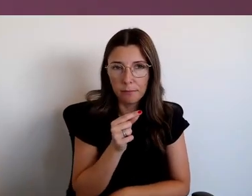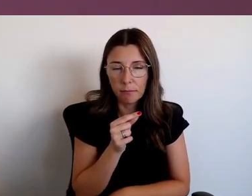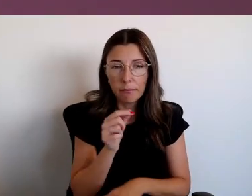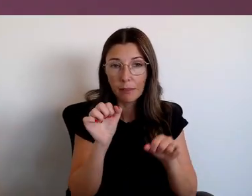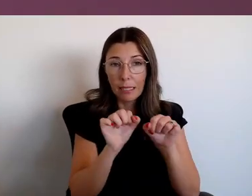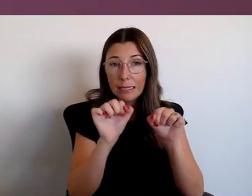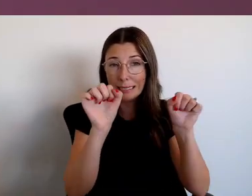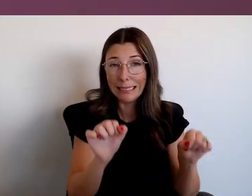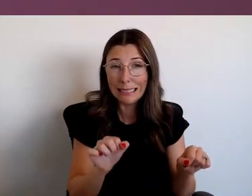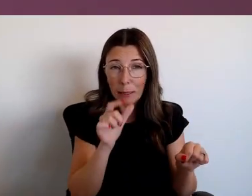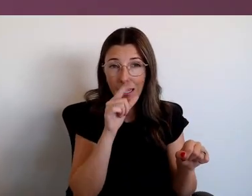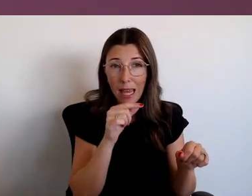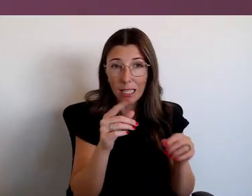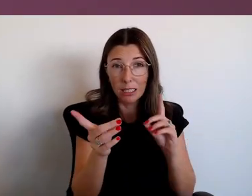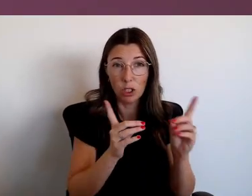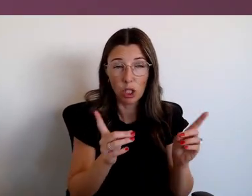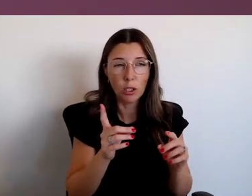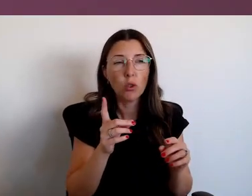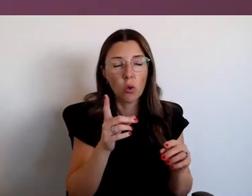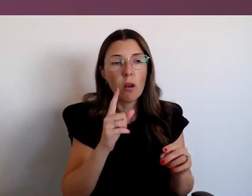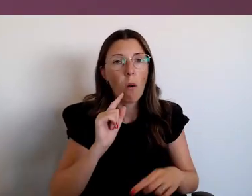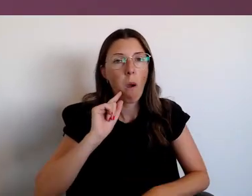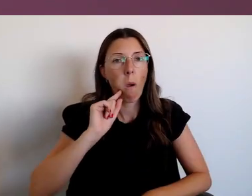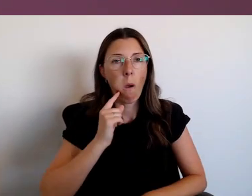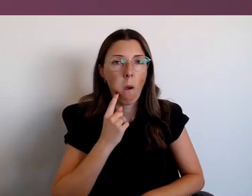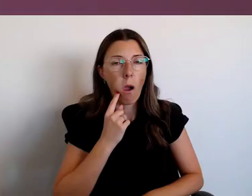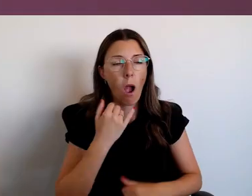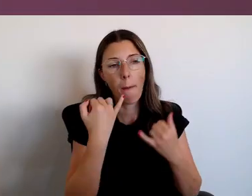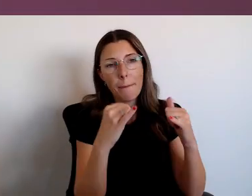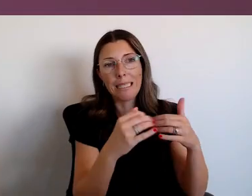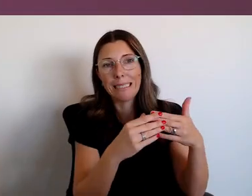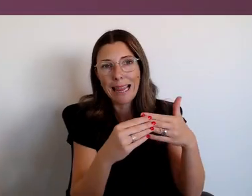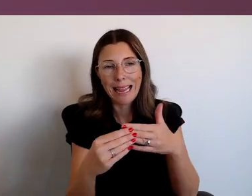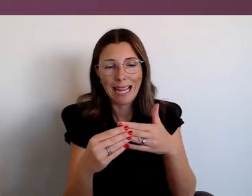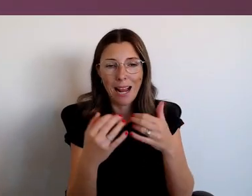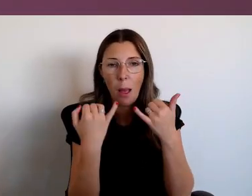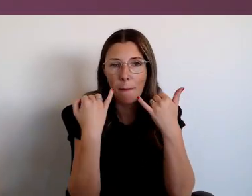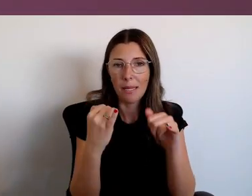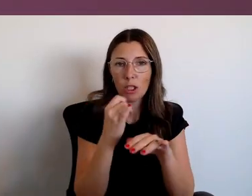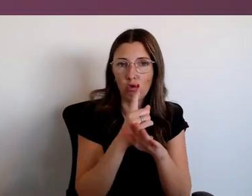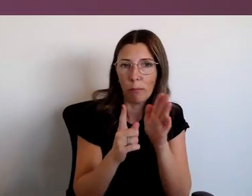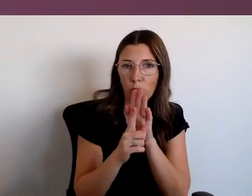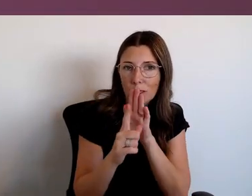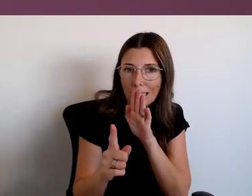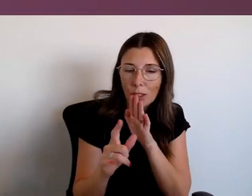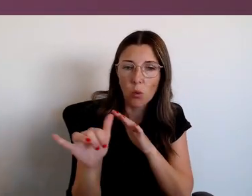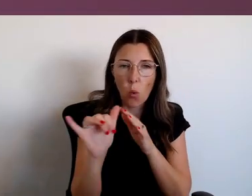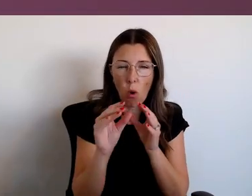These systems can be designed to deliberately mislead, misrepresent, or manipulate information.